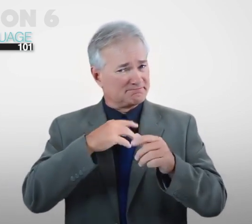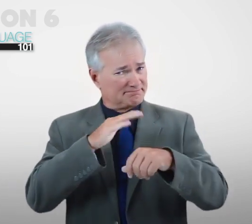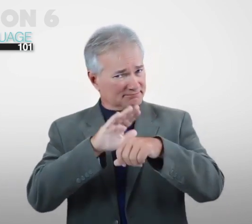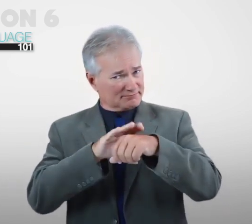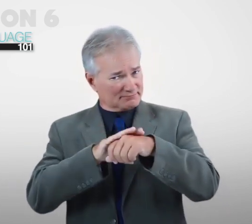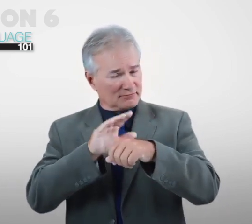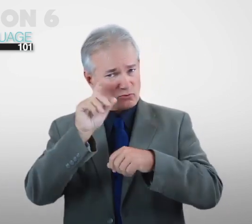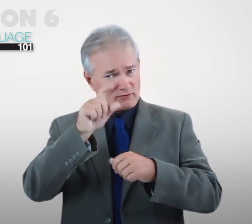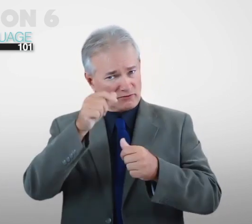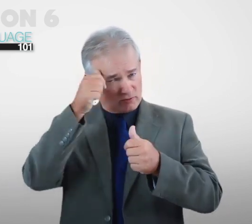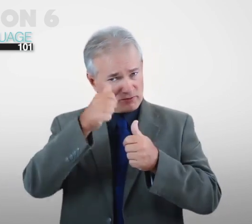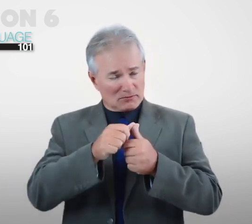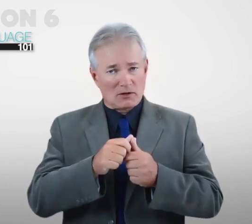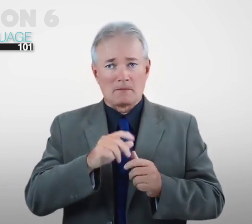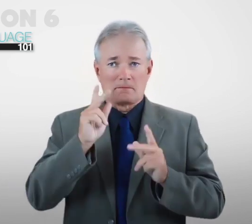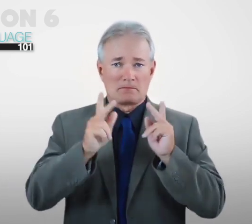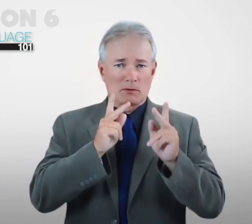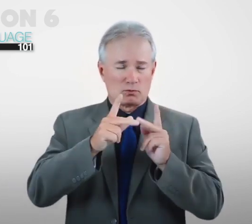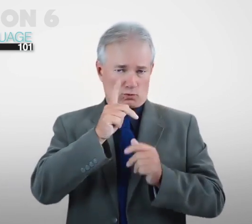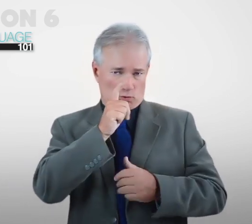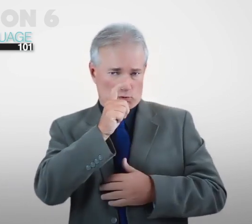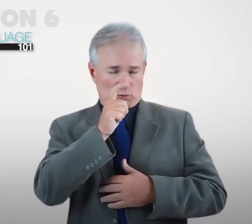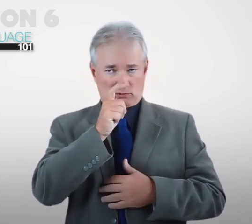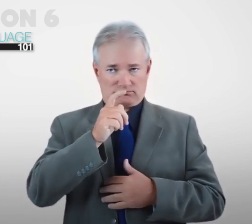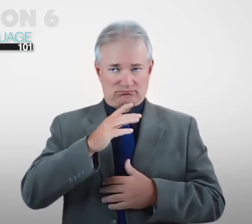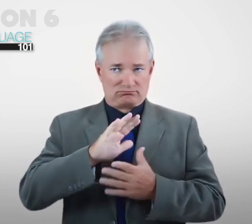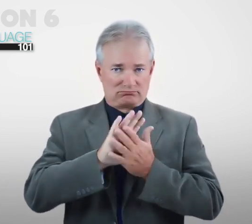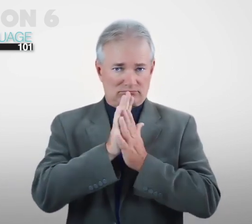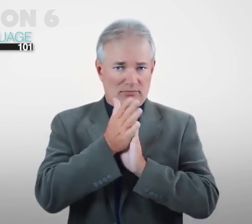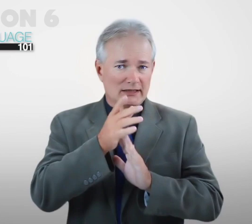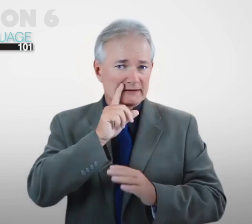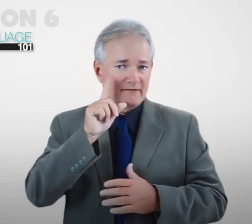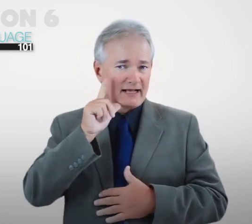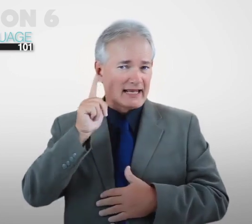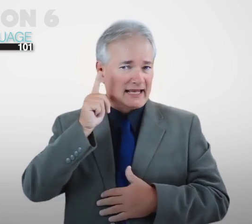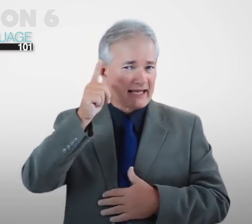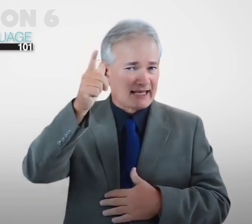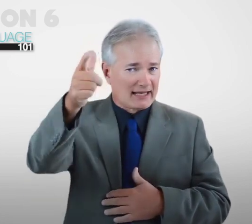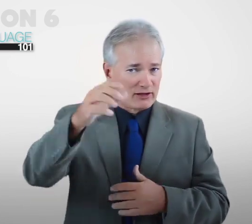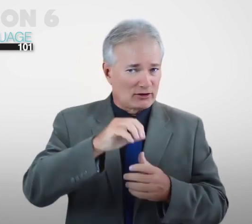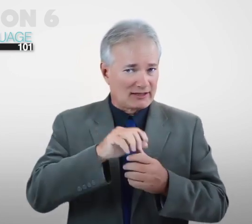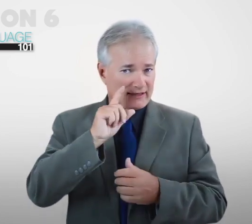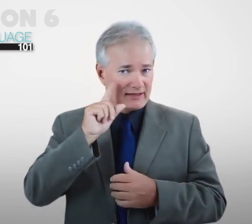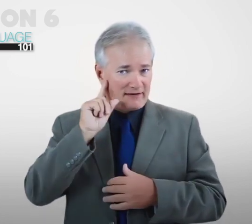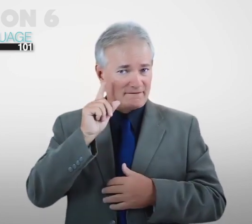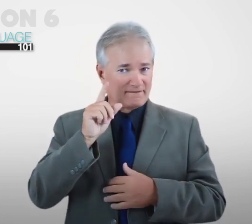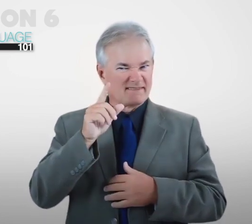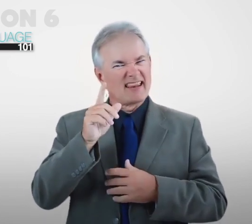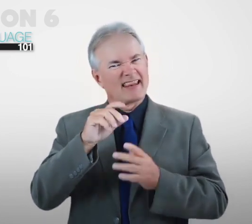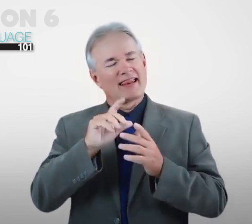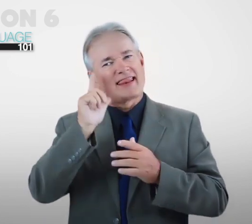Or, "I became deaf later in life." But just to let you know, usually people that become deaf later in life,